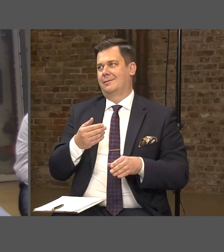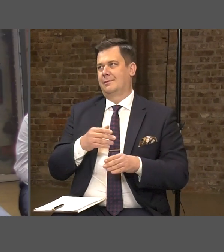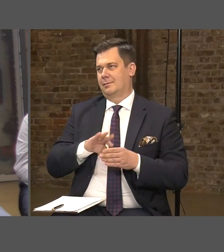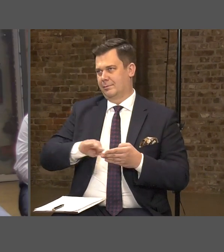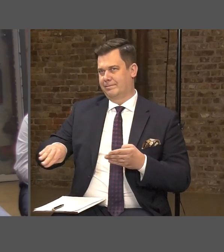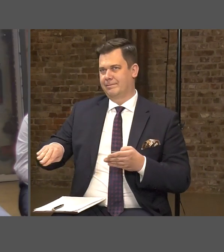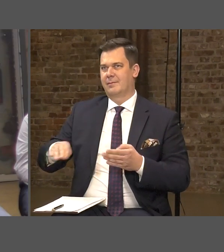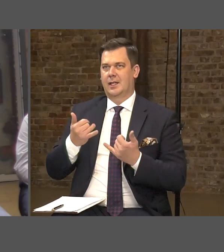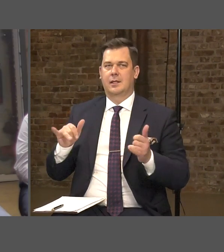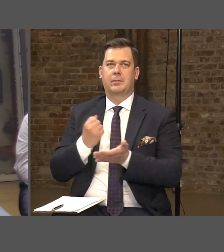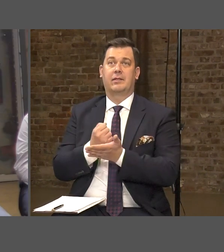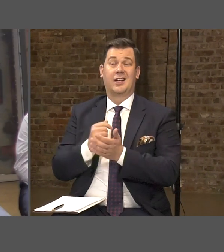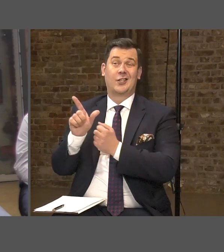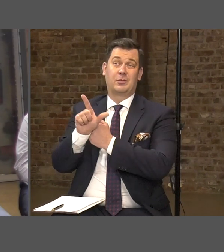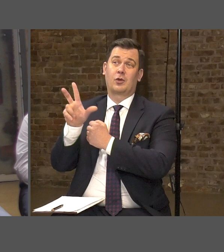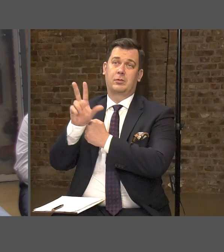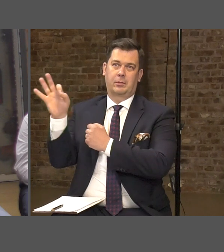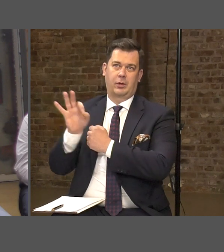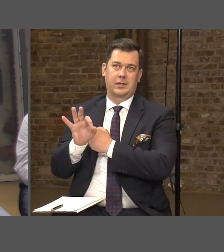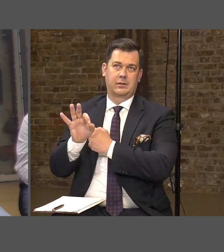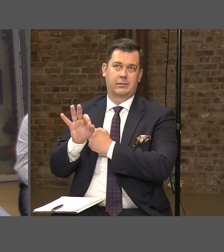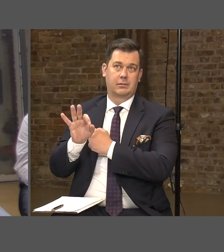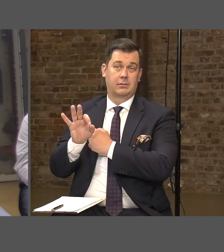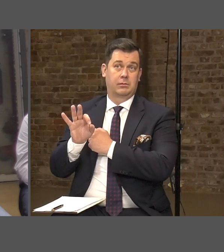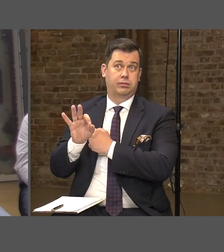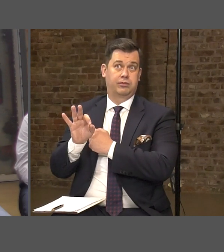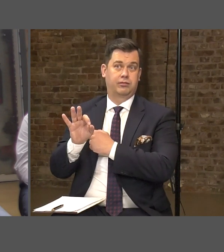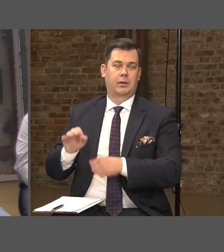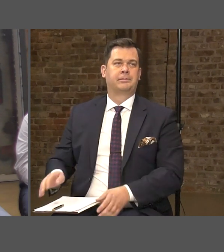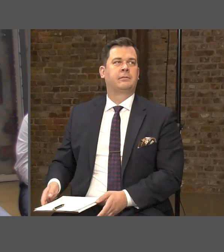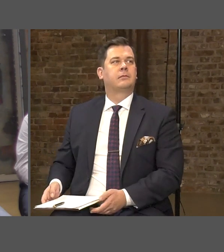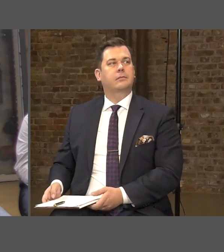It is not known what this looks like outside of official data. [Eugeniusz]: 70-80% - a lot! [Tomasz]: 70-80%!